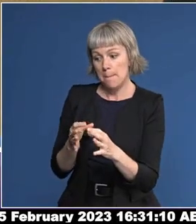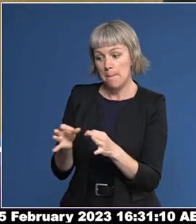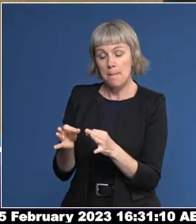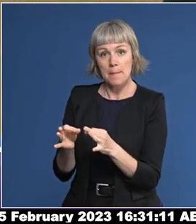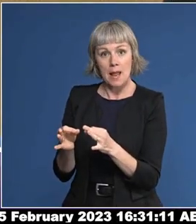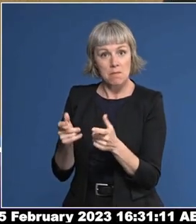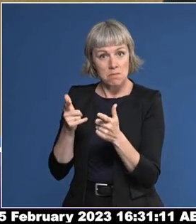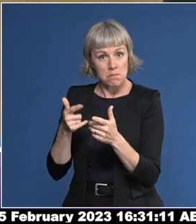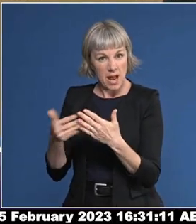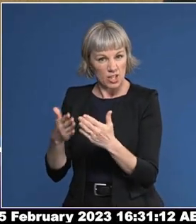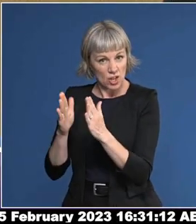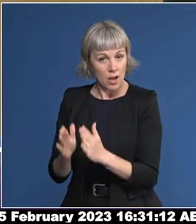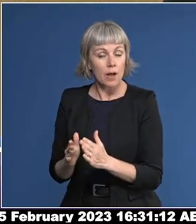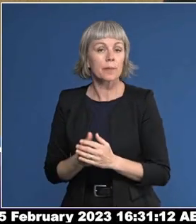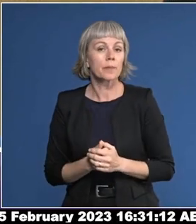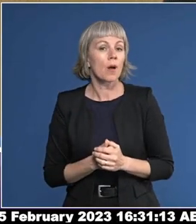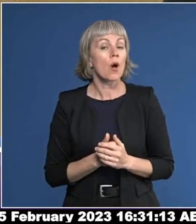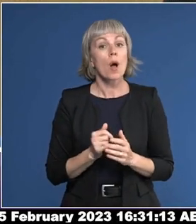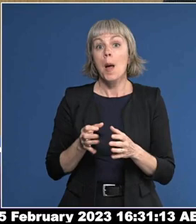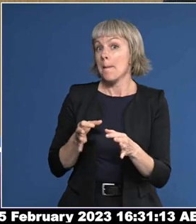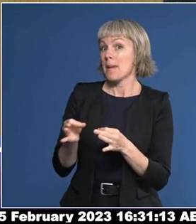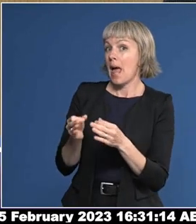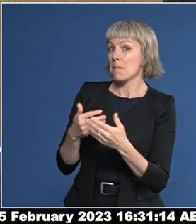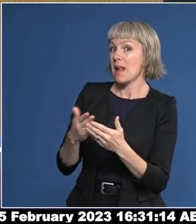So that would, in our view, continue to be appropriate.